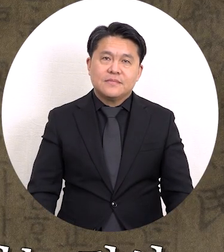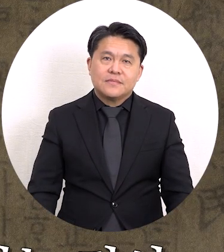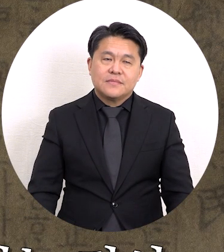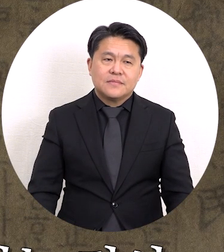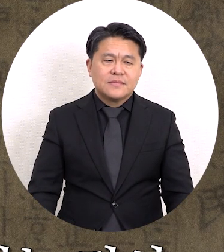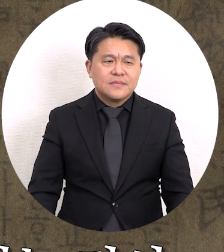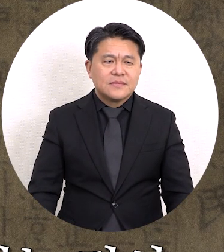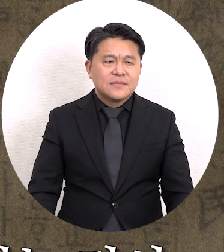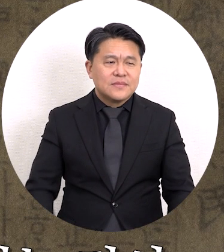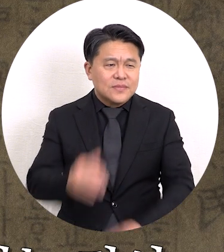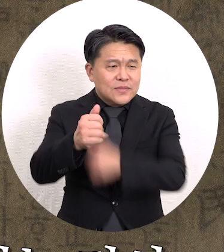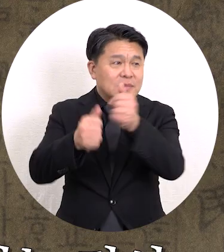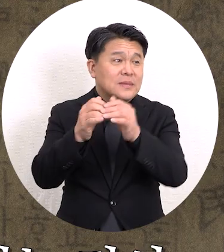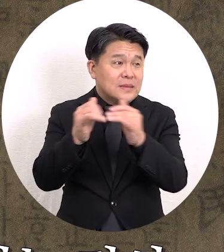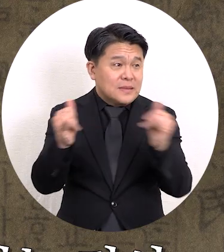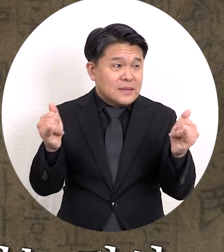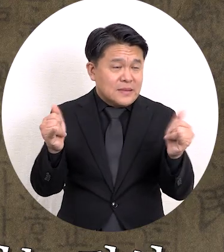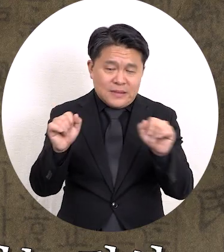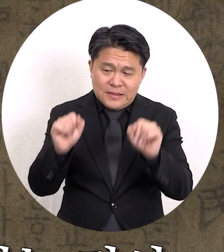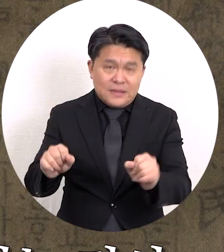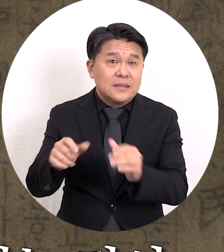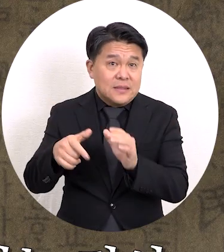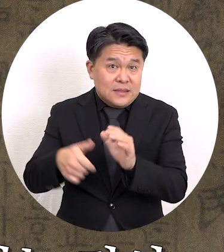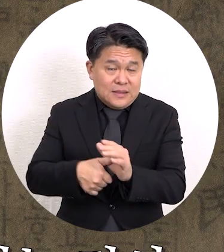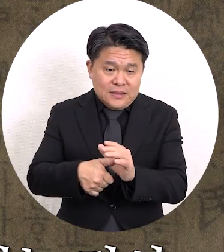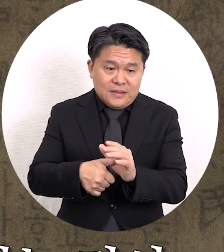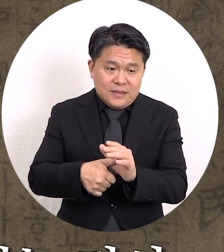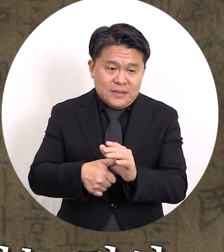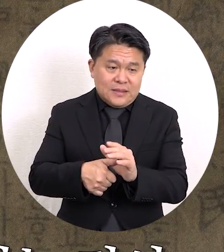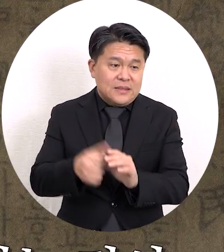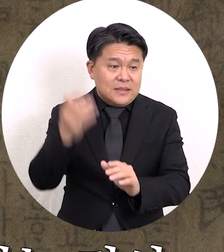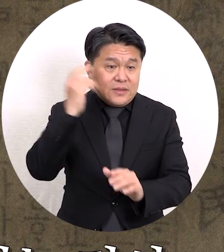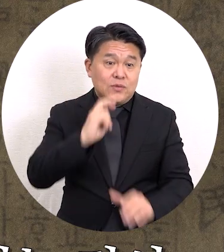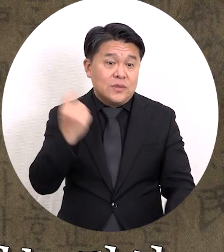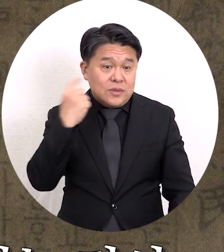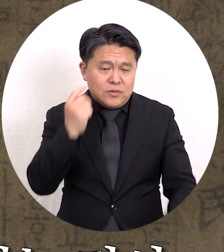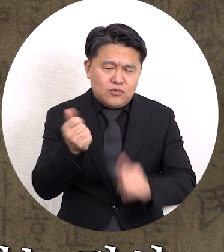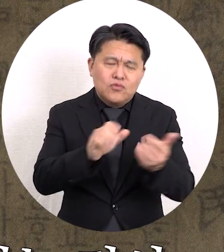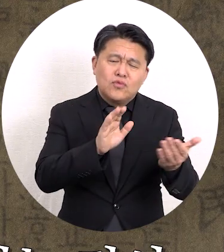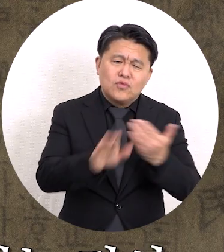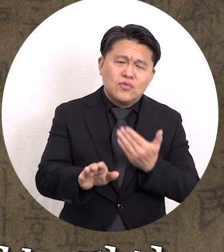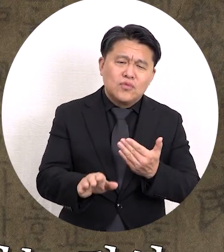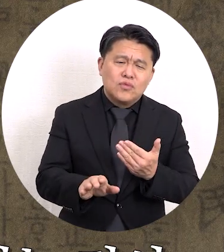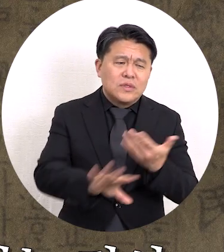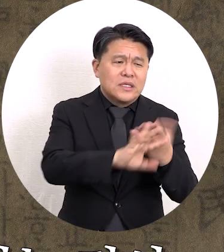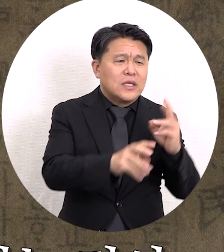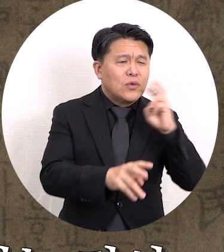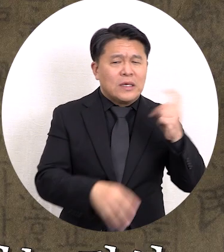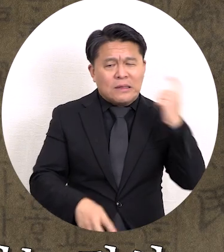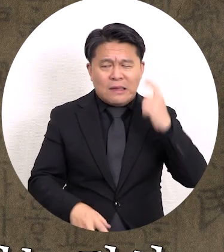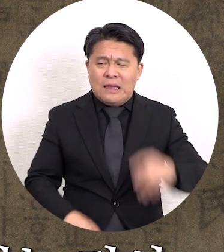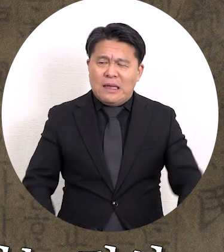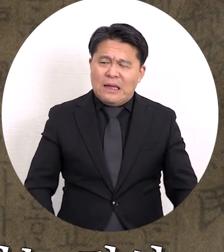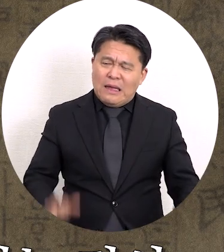Is it right that our ancestors who have listened to our own music while alive, listen to foreign music after they passed away?